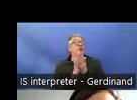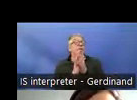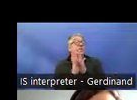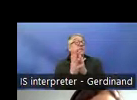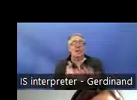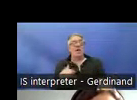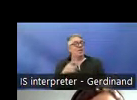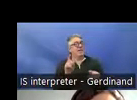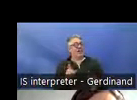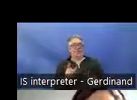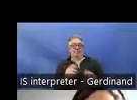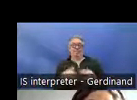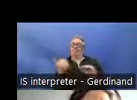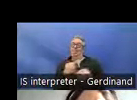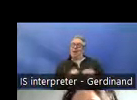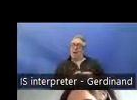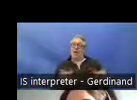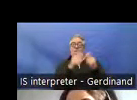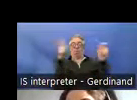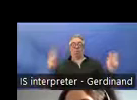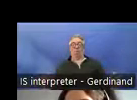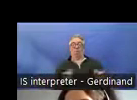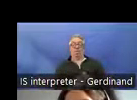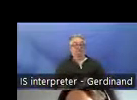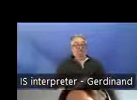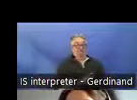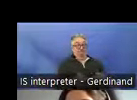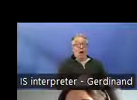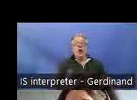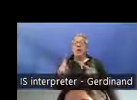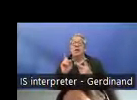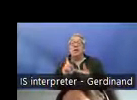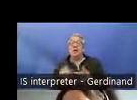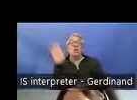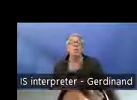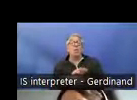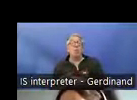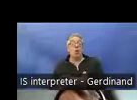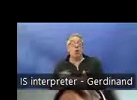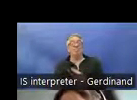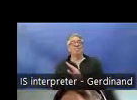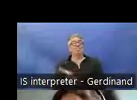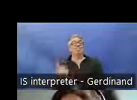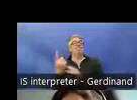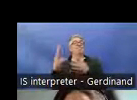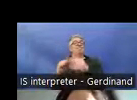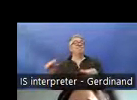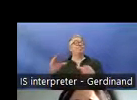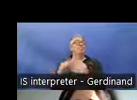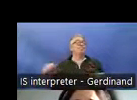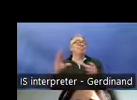The second report that we did was a compilation of case studies on OPD generated data.